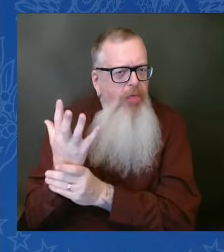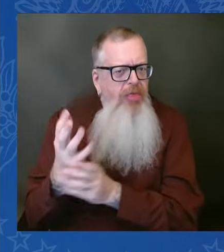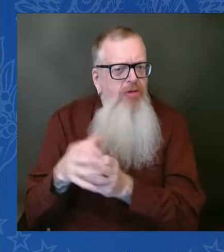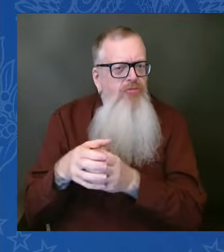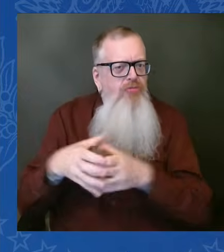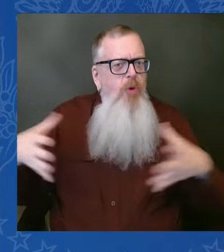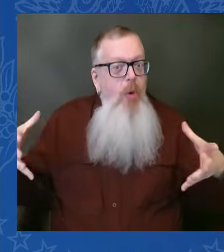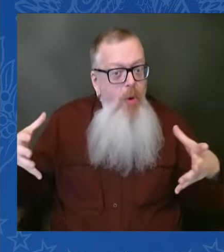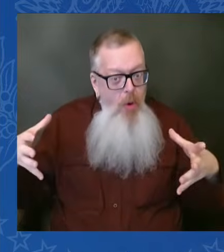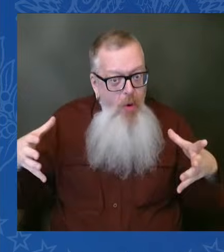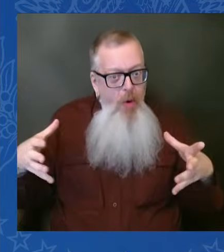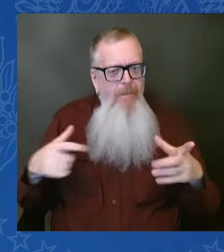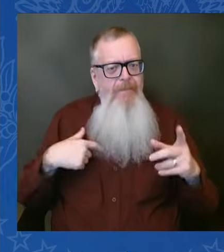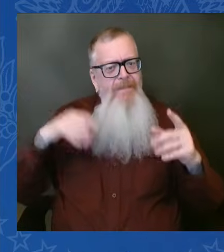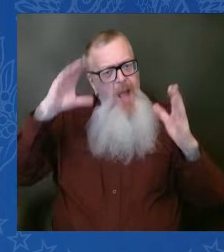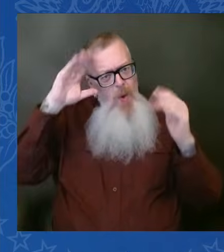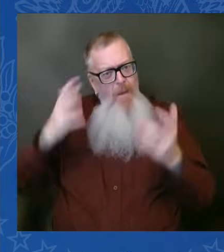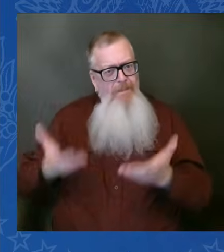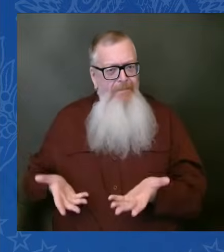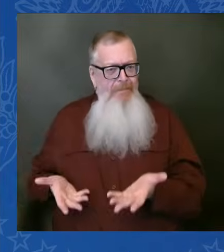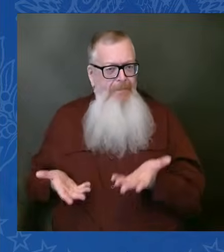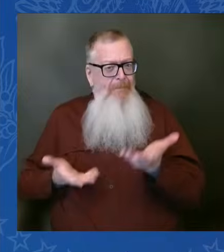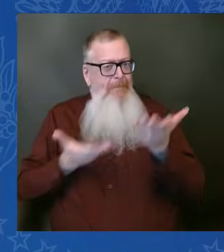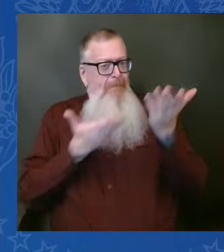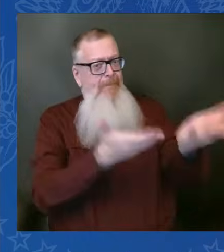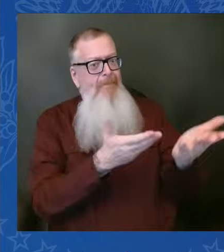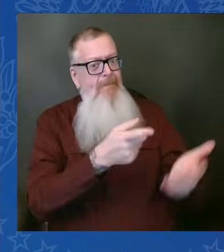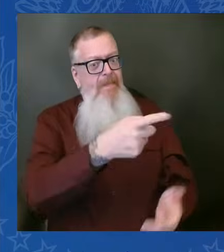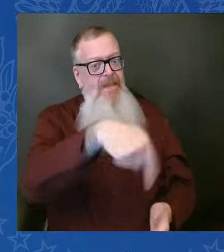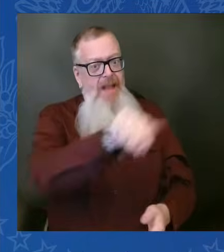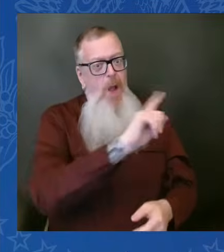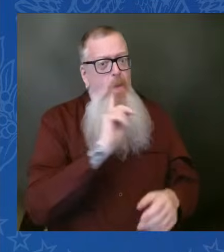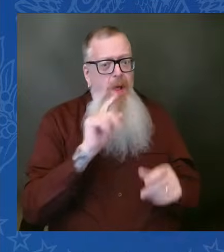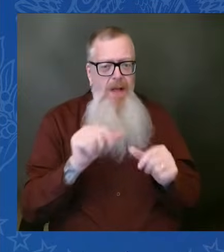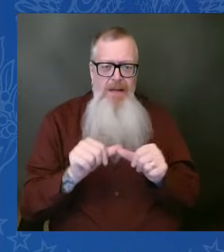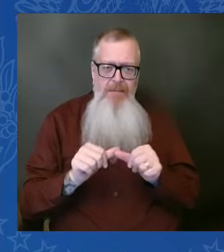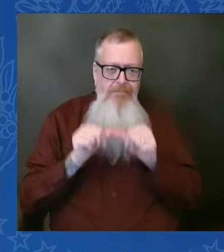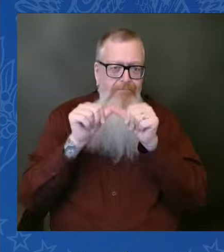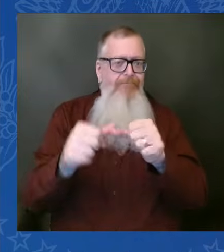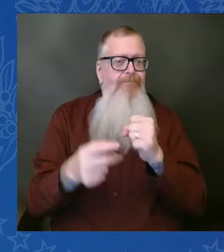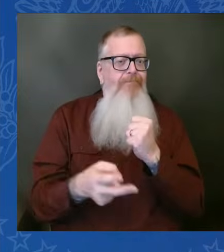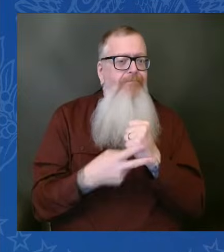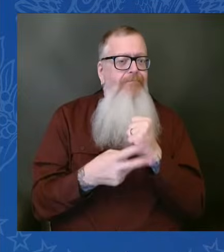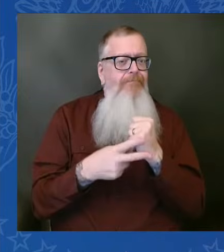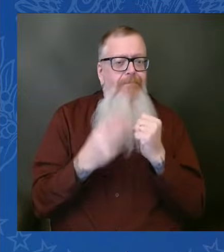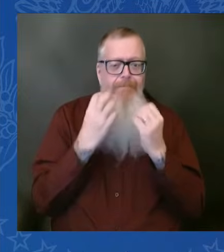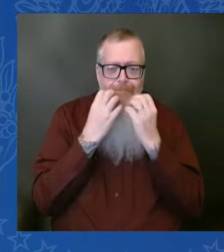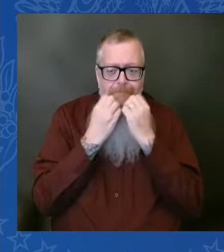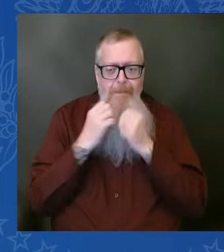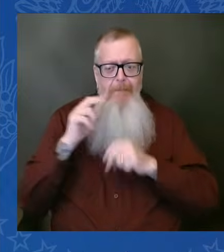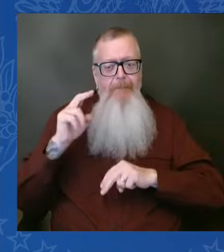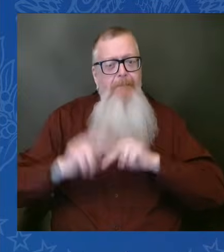and build on this progress. Like most grace [great] economic developments, this one is neither red nor blue,